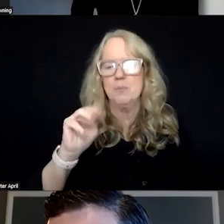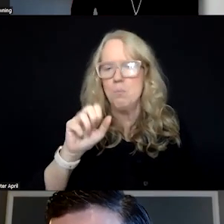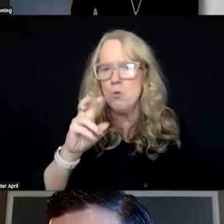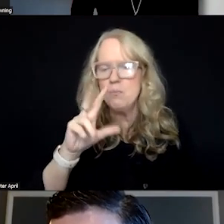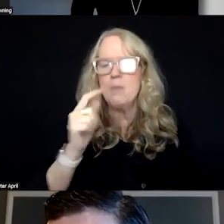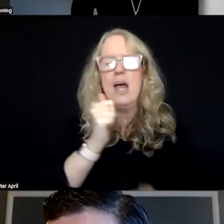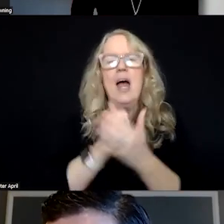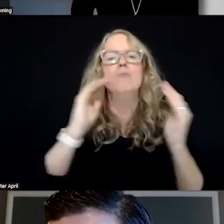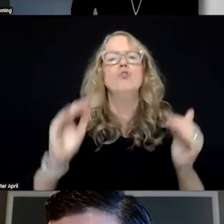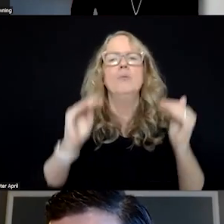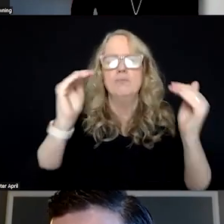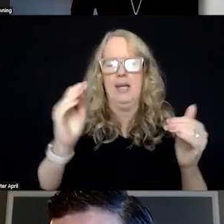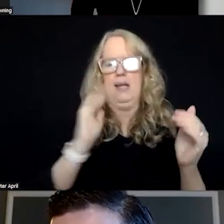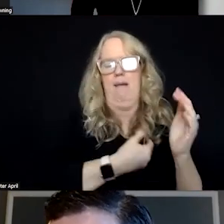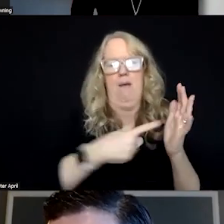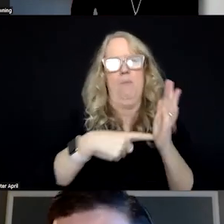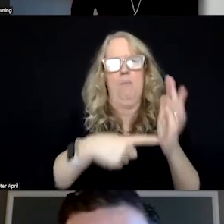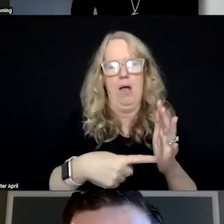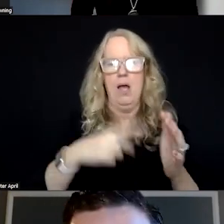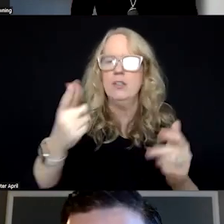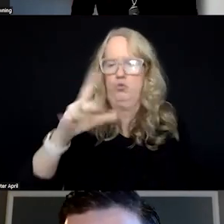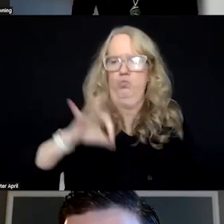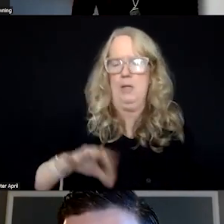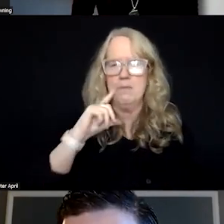MODEL FOR EVERYONE'S BENEFIT THROUGHOUT THE COUNTRY.